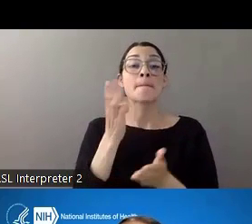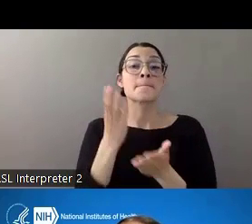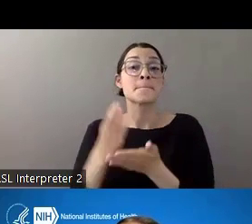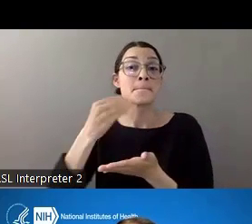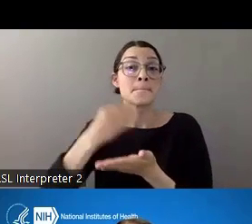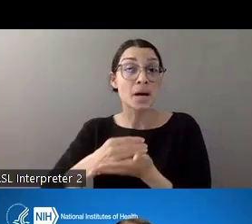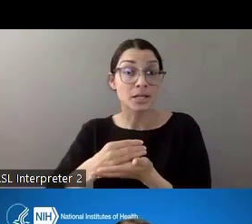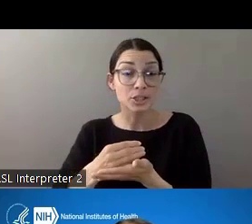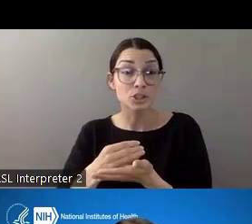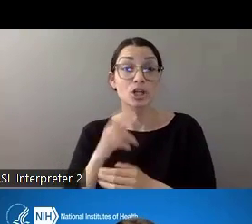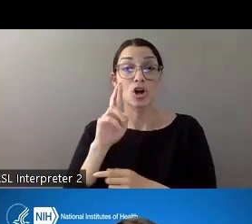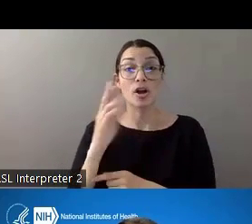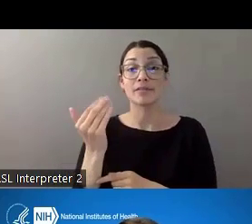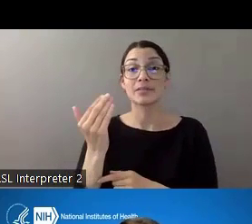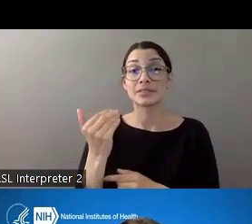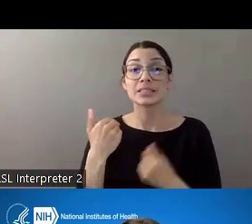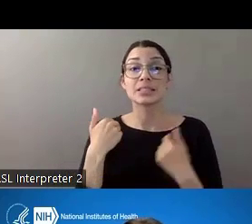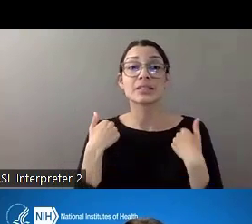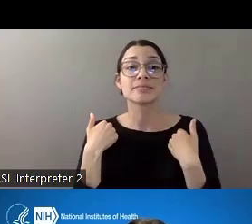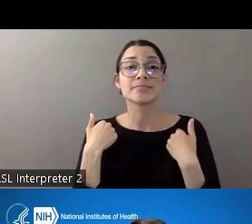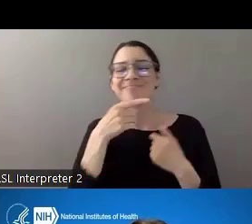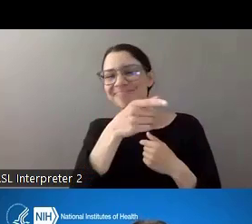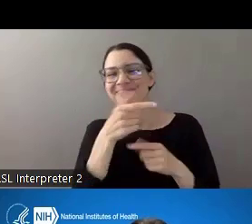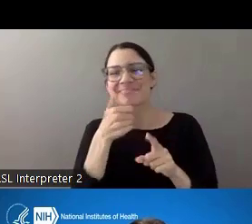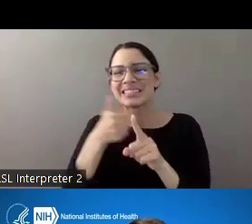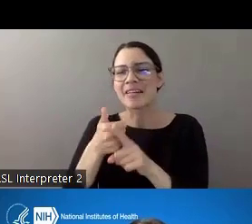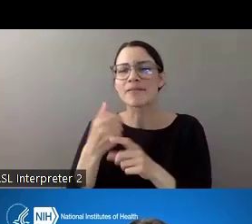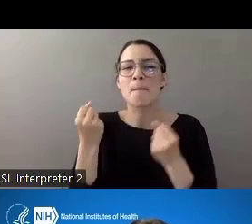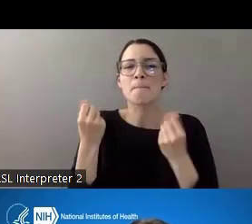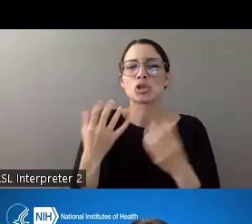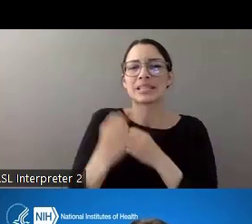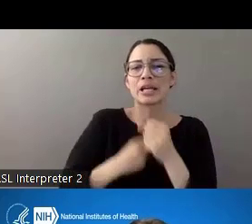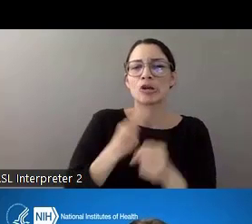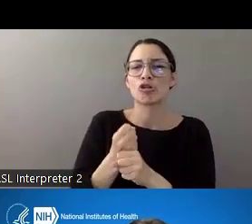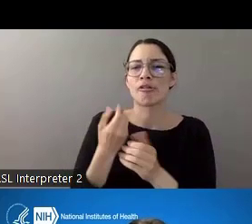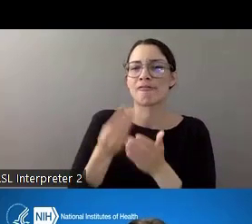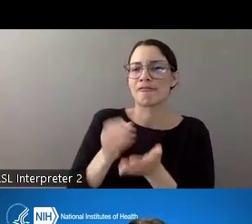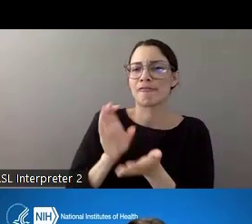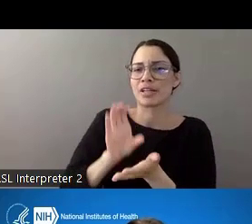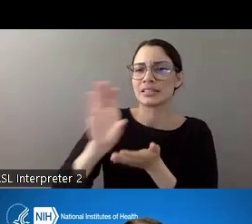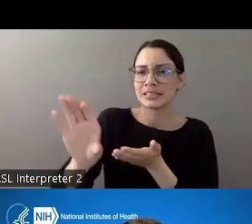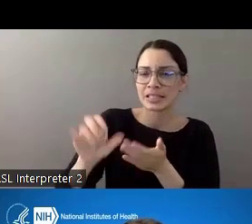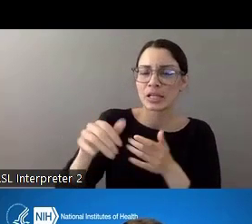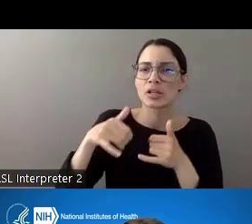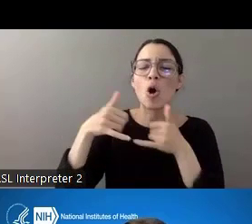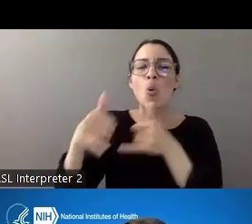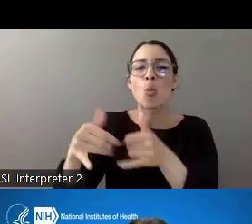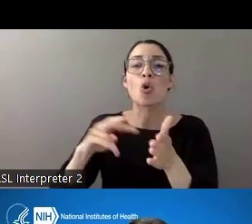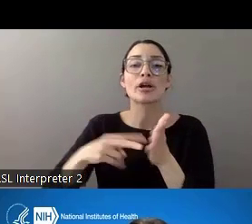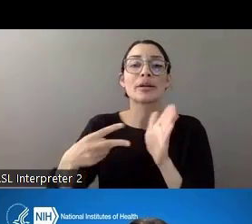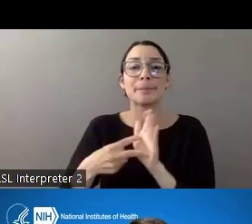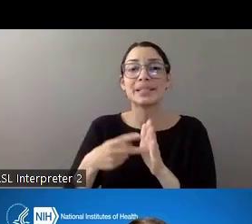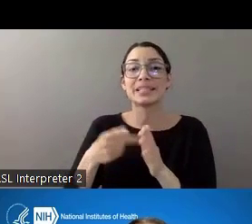R15 is a multi-year funded award, which means you get all the funds in the first year, so there's only one year of budget.